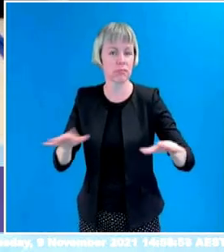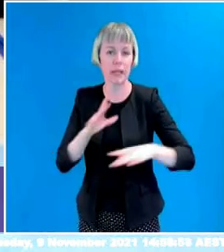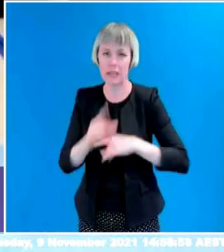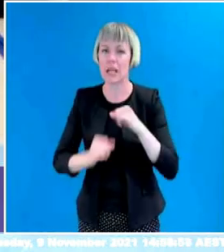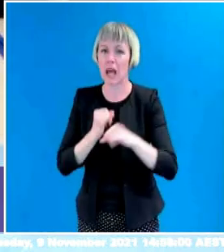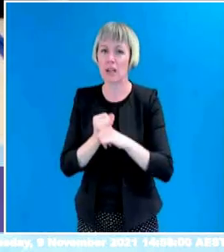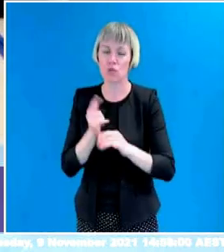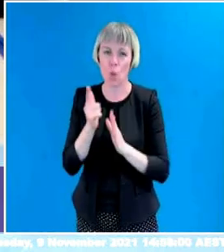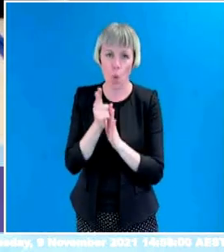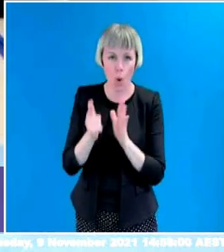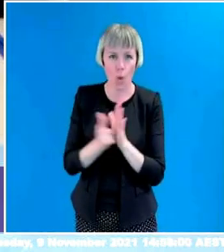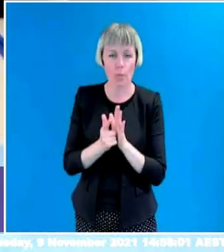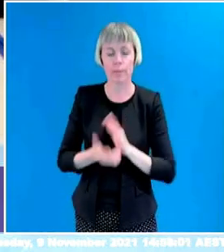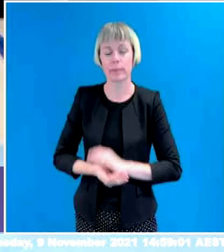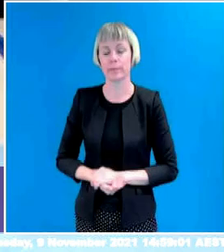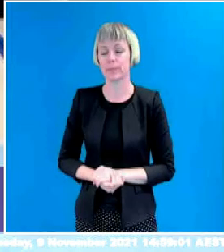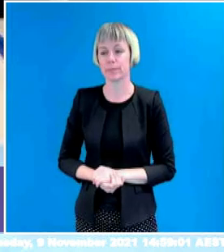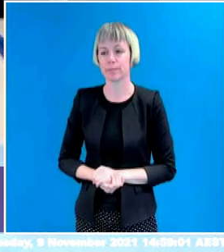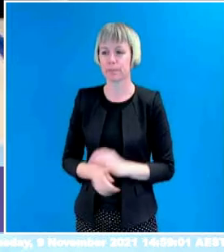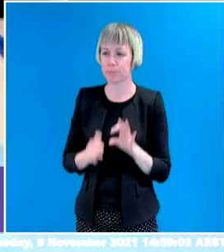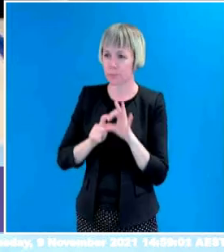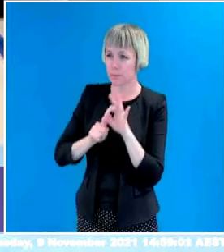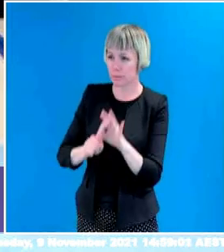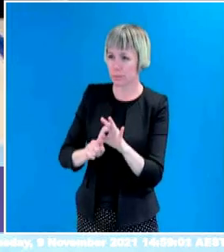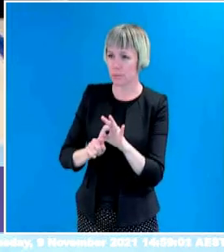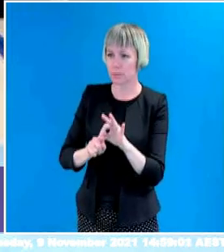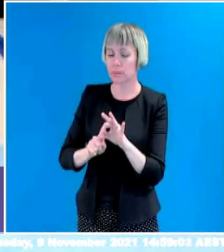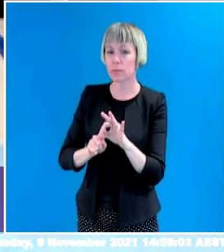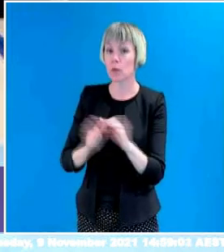Looking at footnote 12, you have given to the Royal Commission